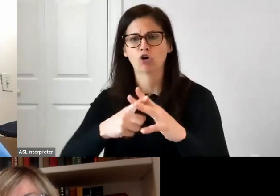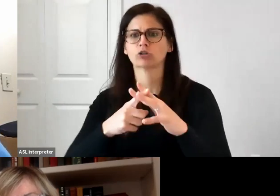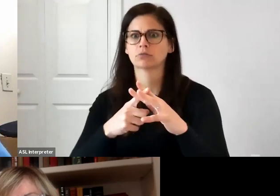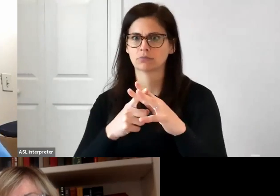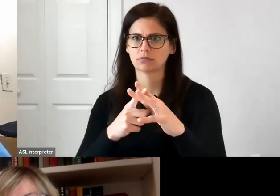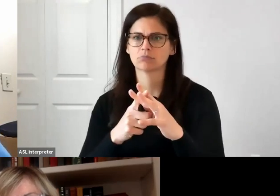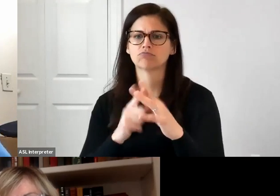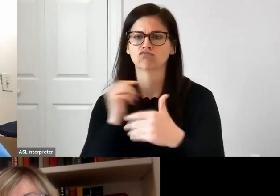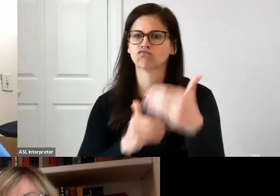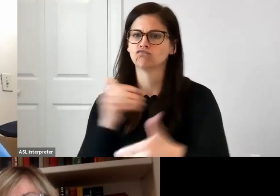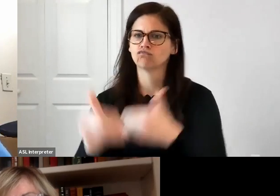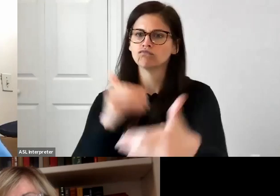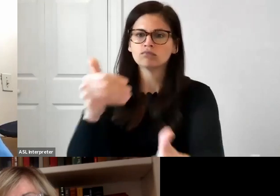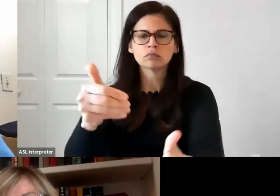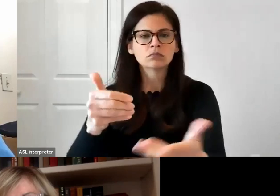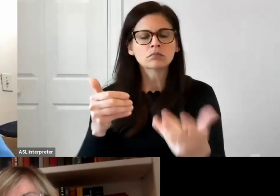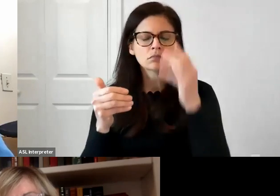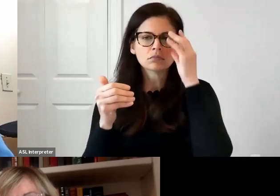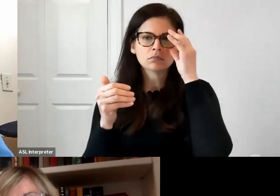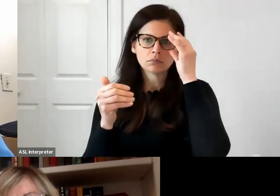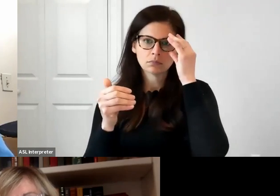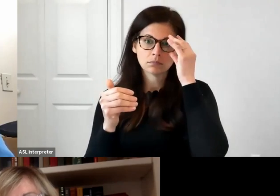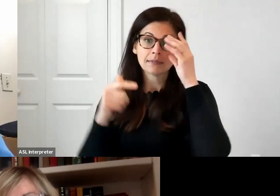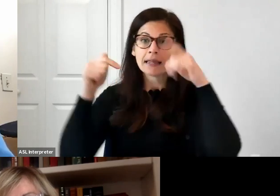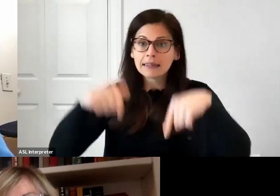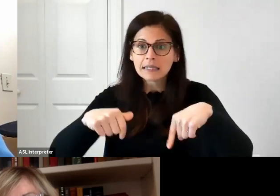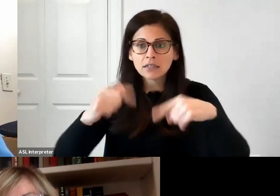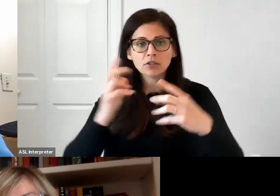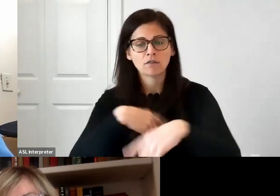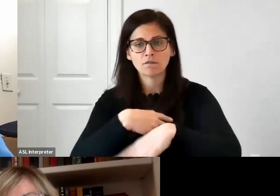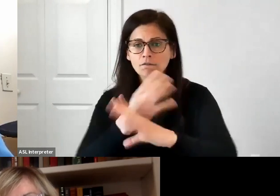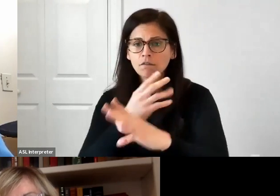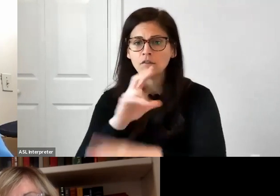I do think that this virtual celebration,